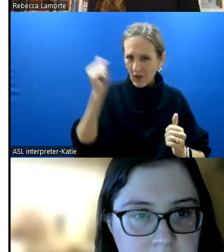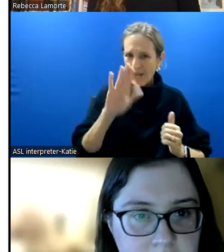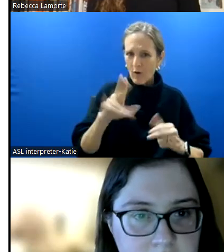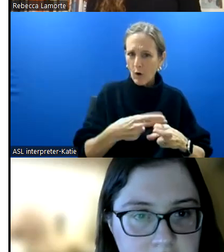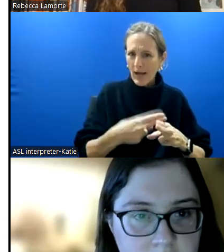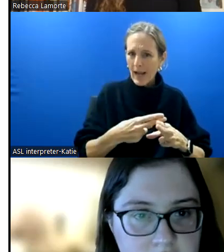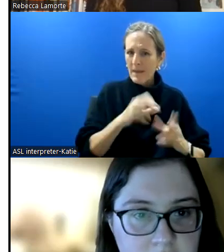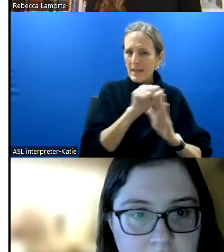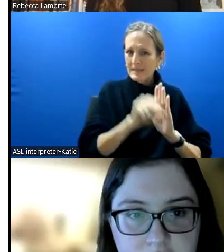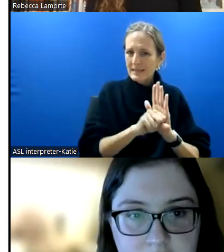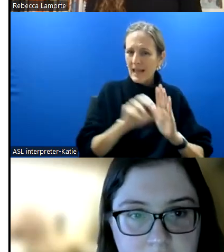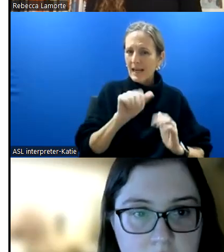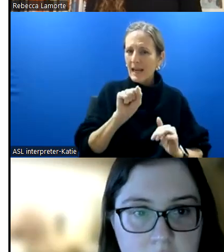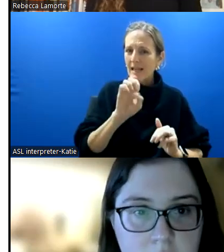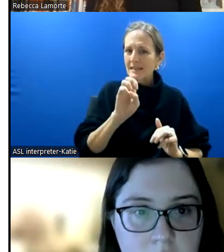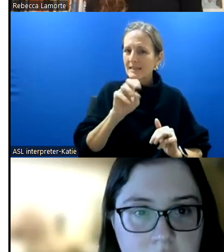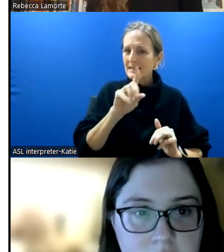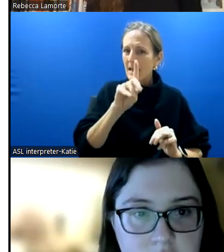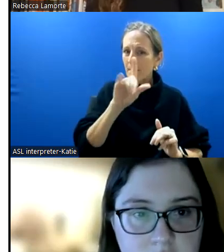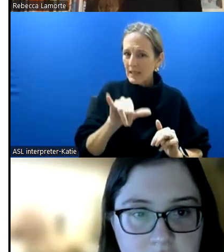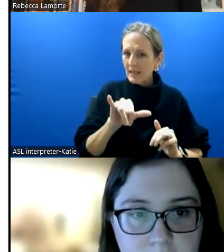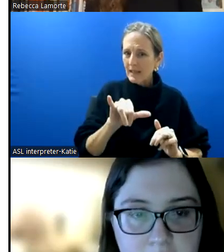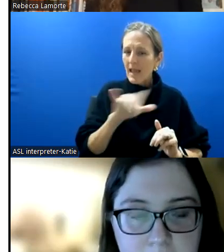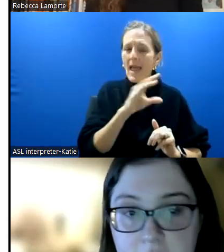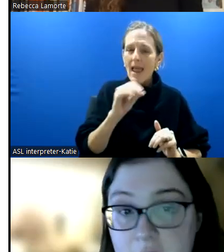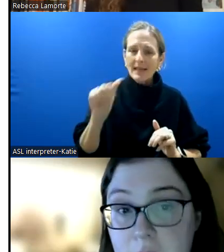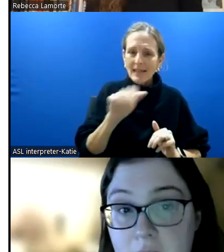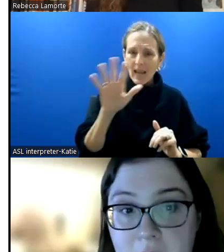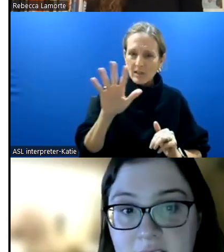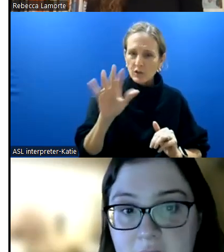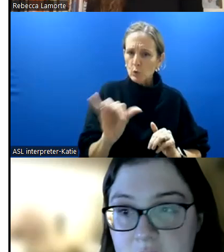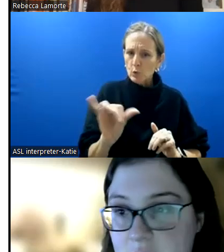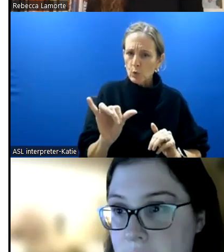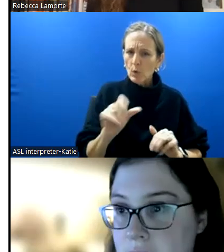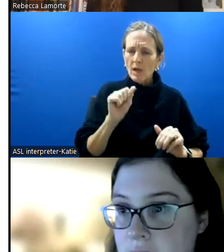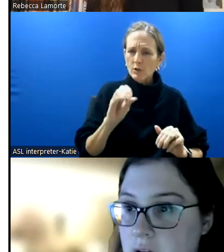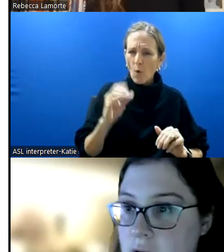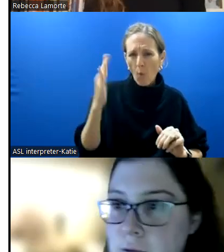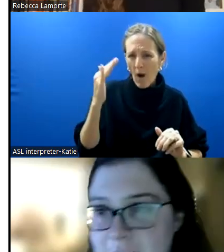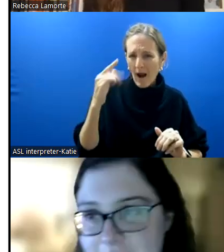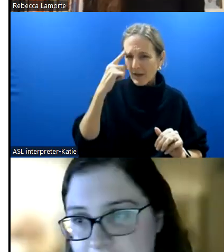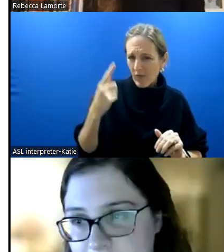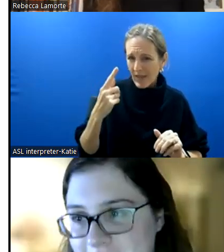"and I believe she's also Asian. "Why do you think she lost the primary?" I'm guessing that was Yuh-Line Niou.